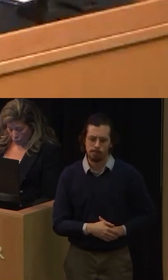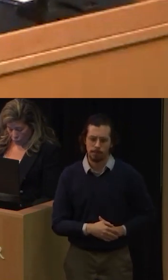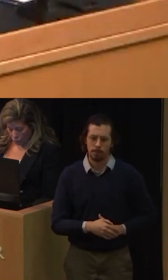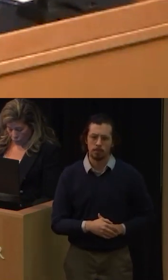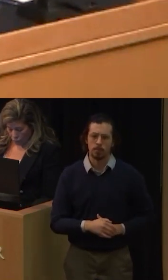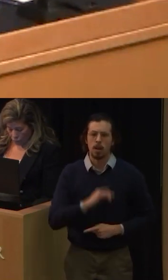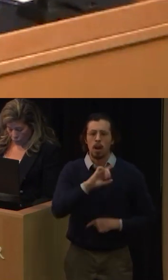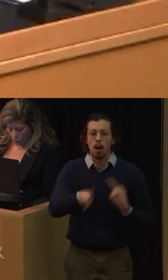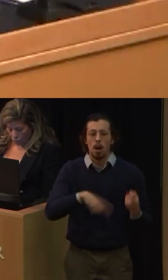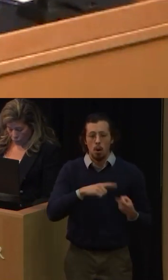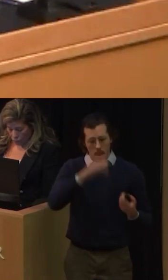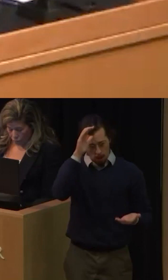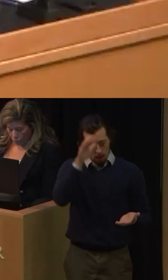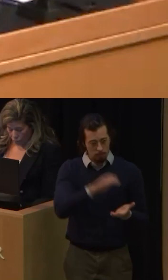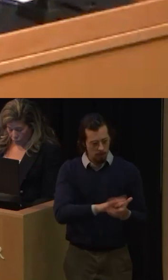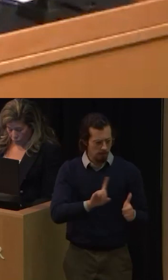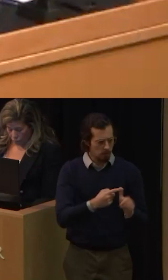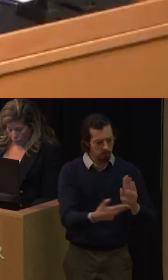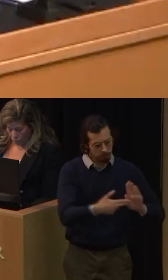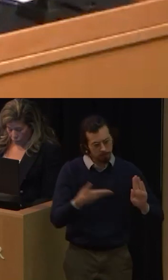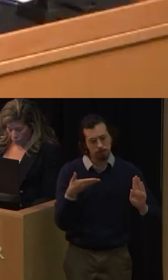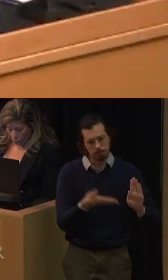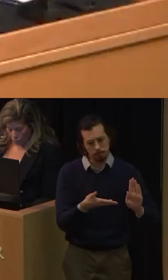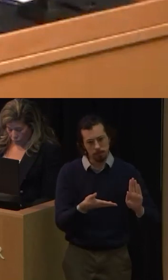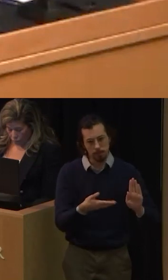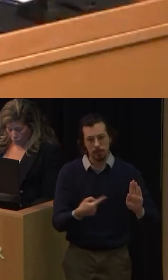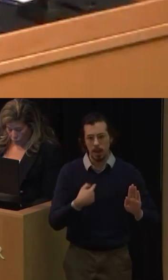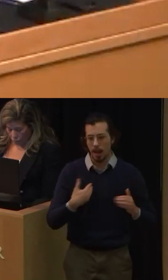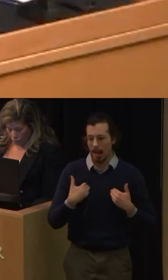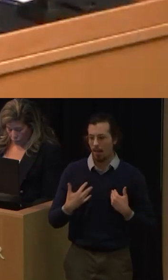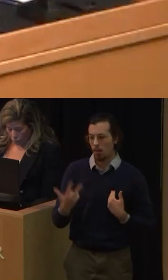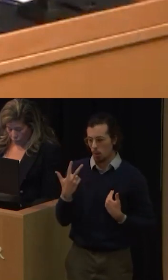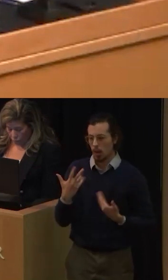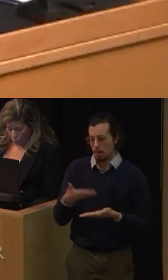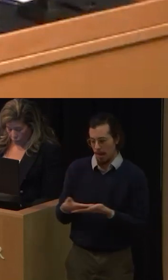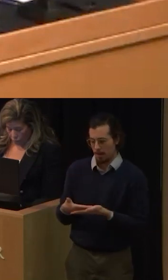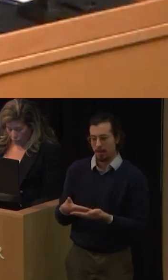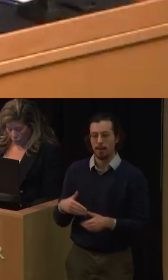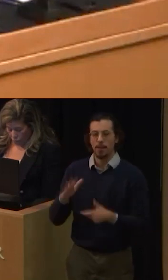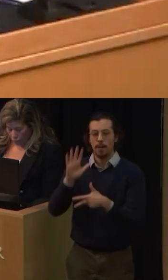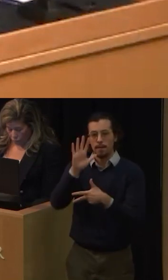When my husband was first diagnosed, I had three stairstep babies. My babies were five, three, and one,